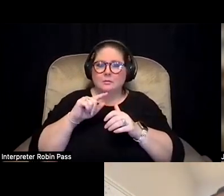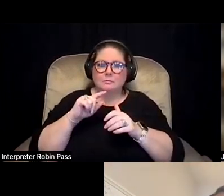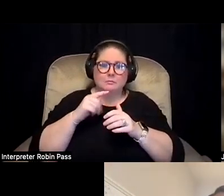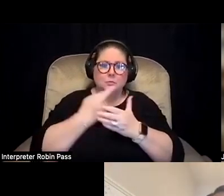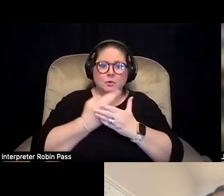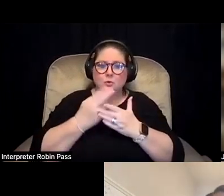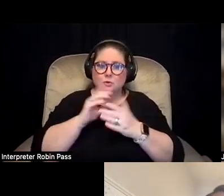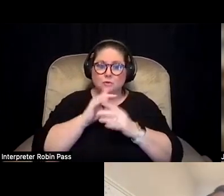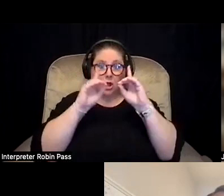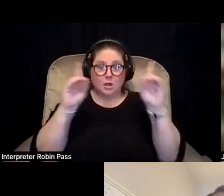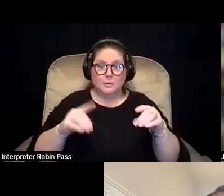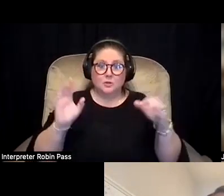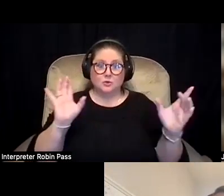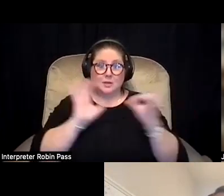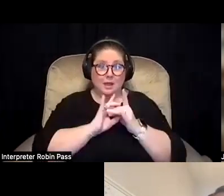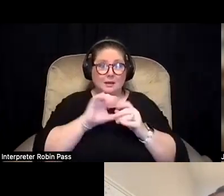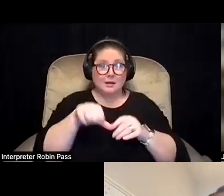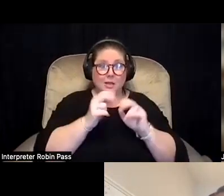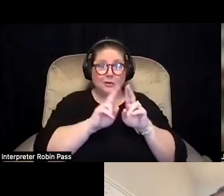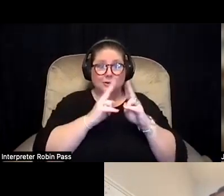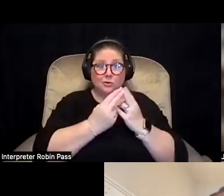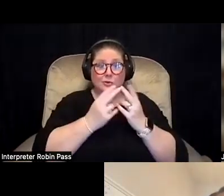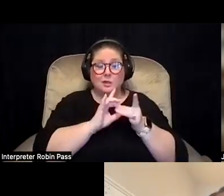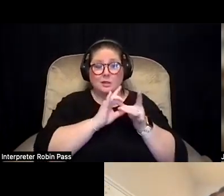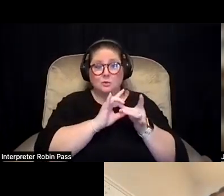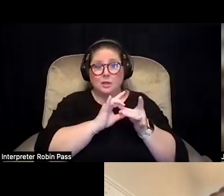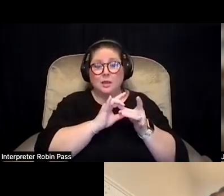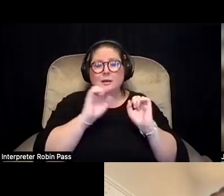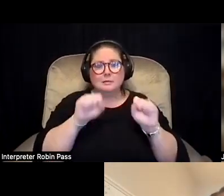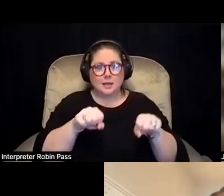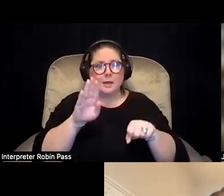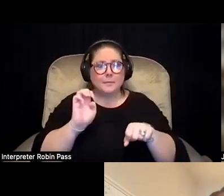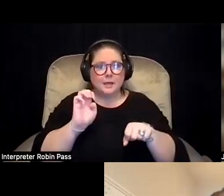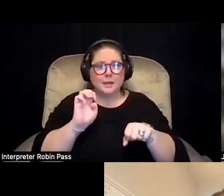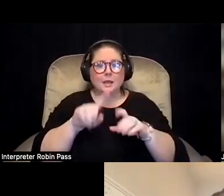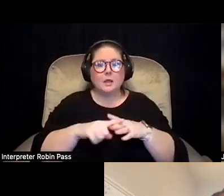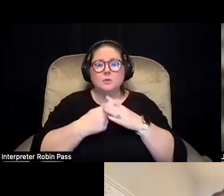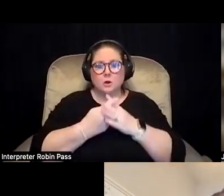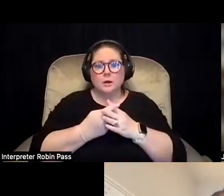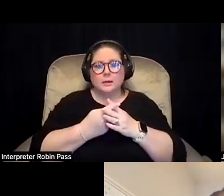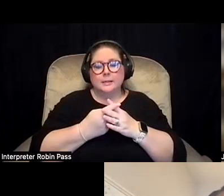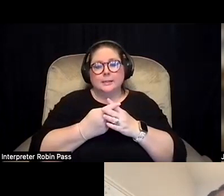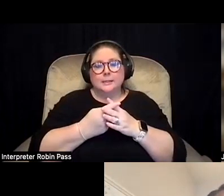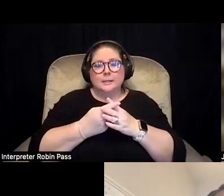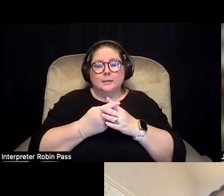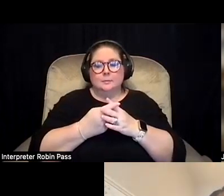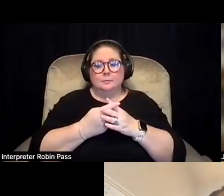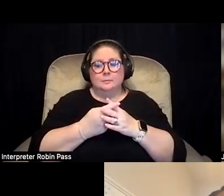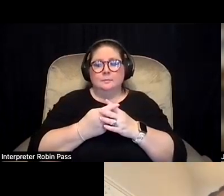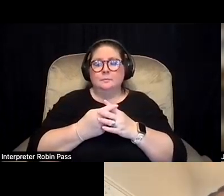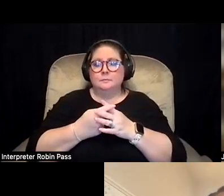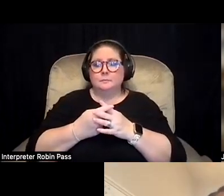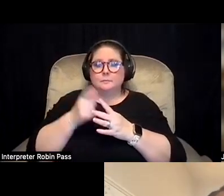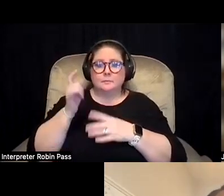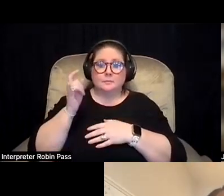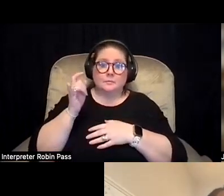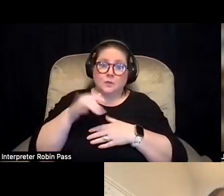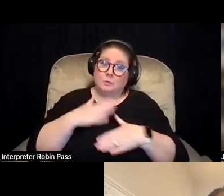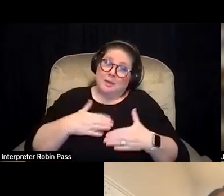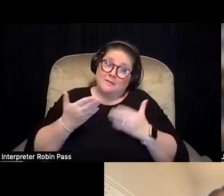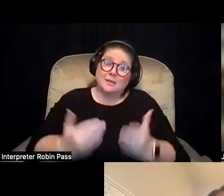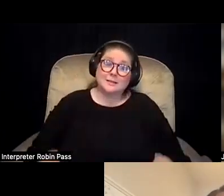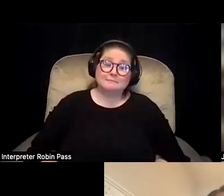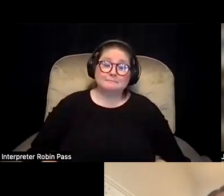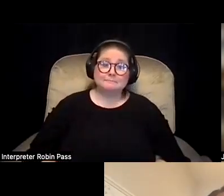another unit that you're doing that's related that could be a start um that would be my advice